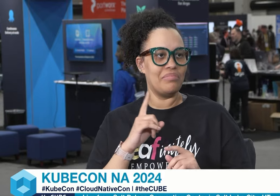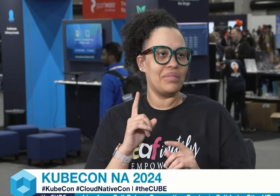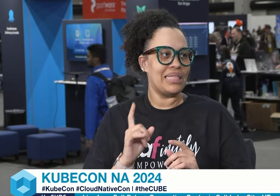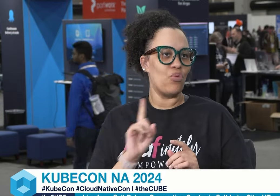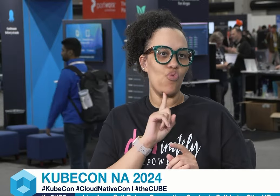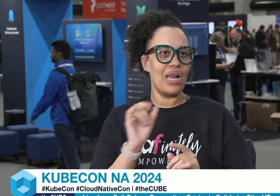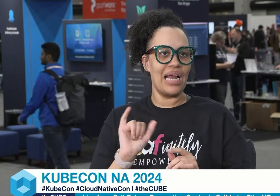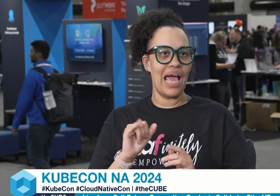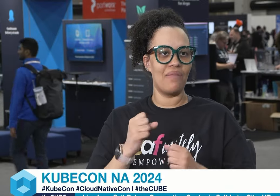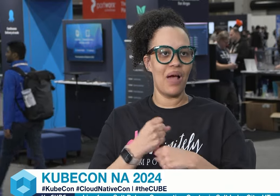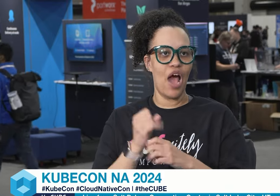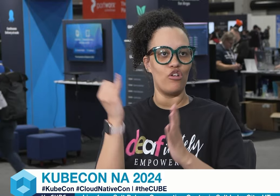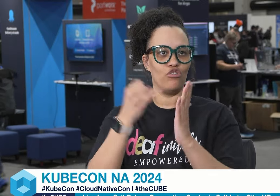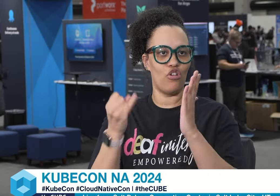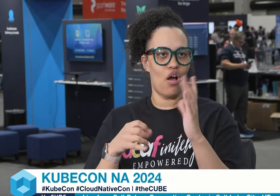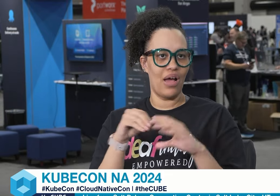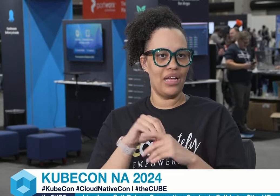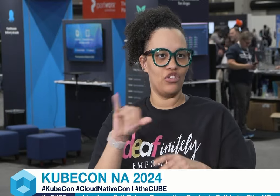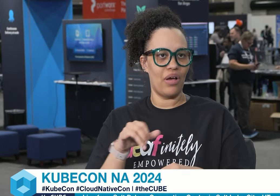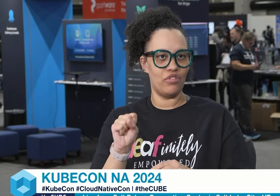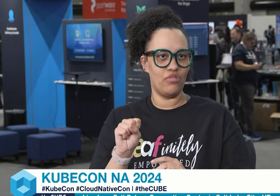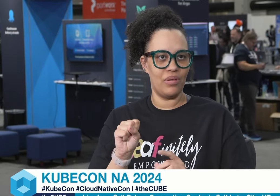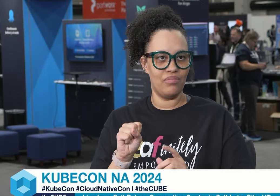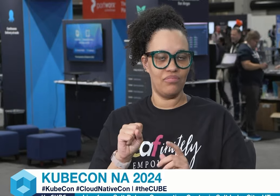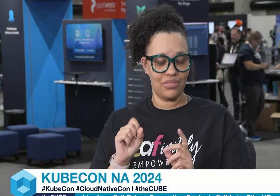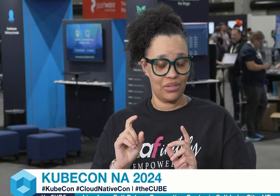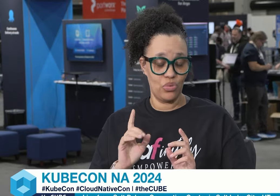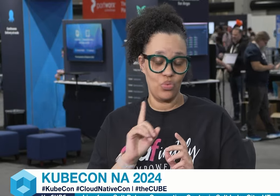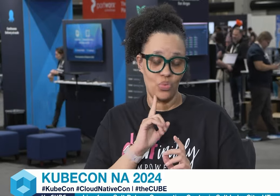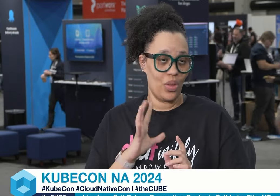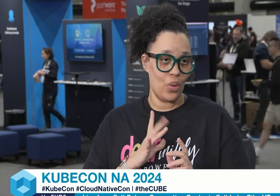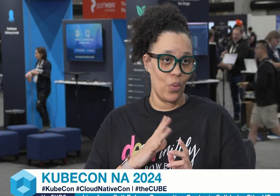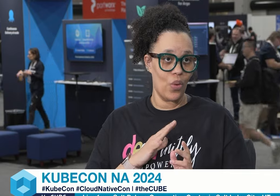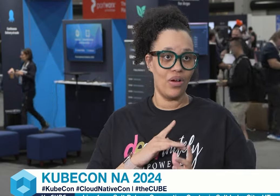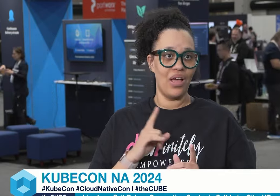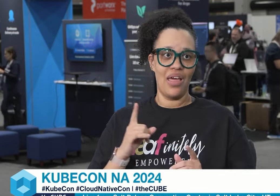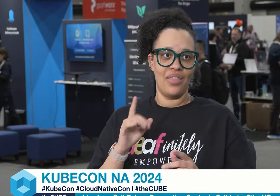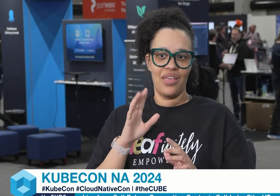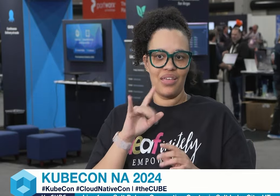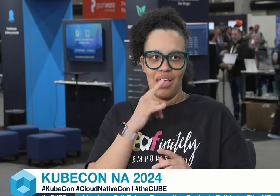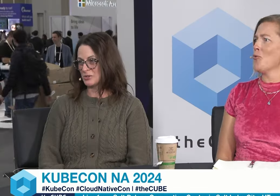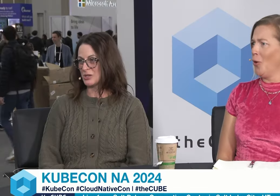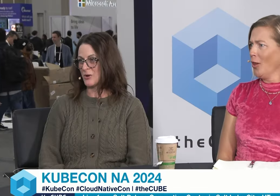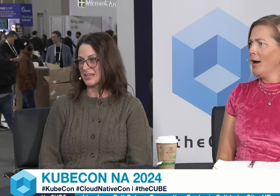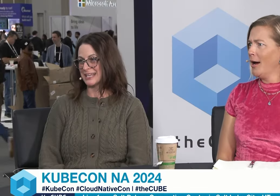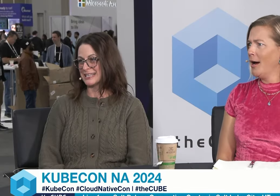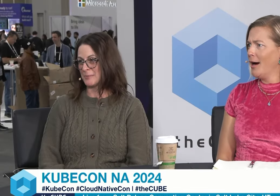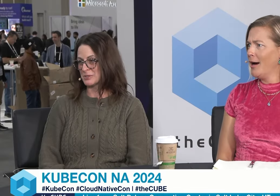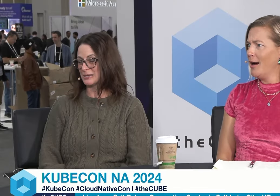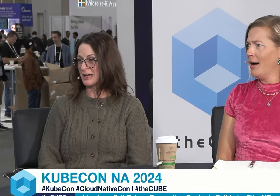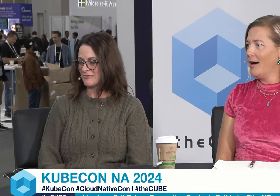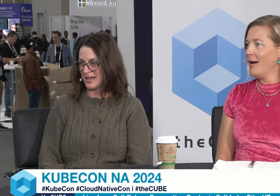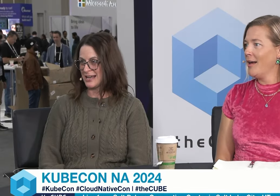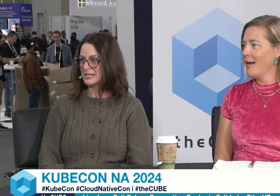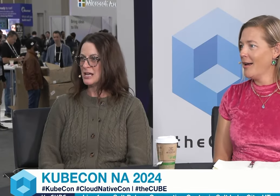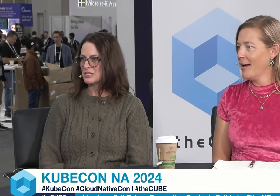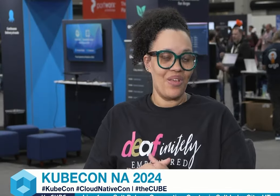JavaScript. So really we're making art in JavaScript, so that's really cool. The kids absolutely love that.